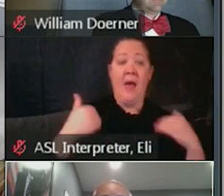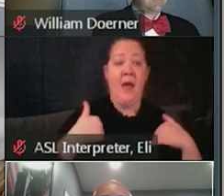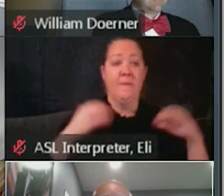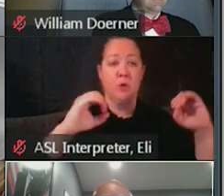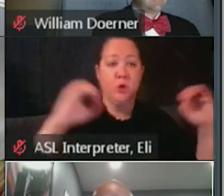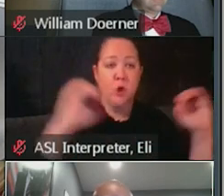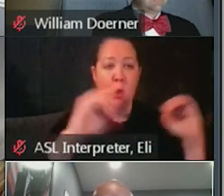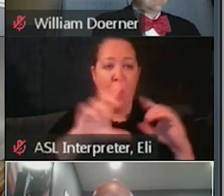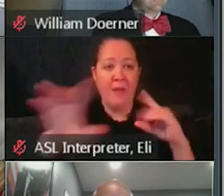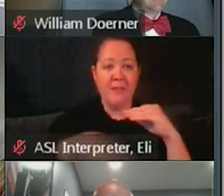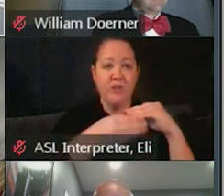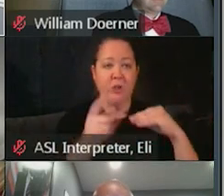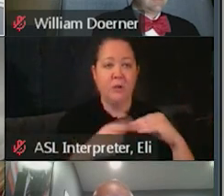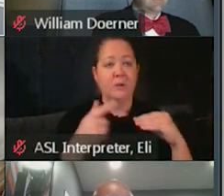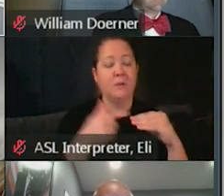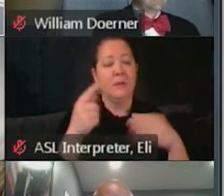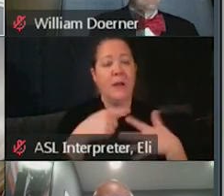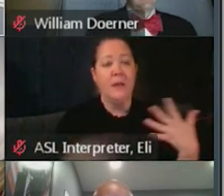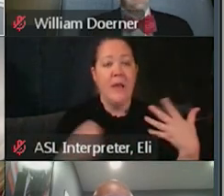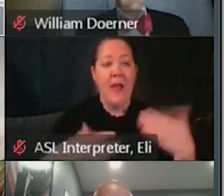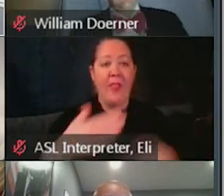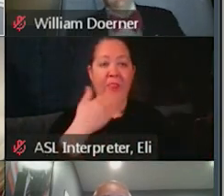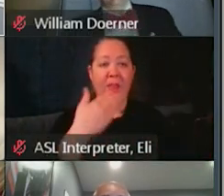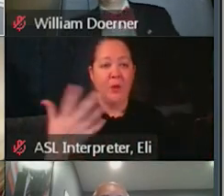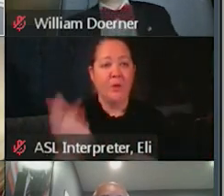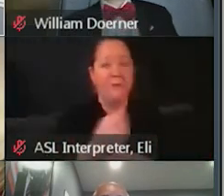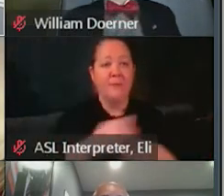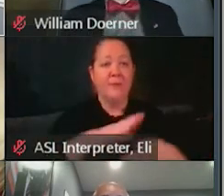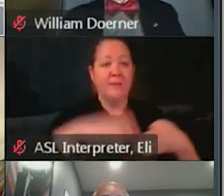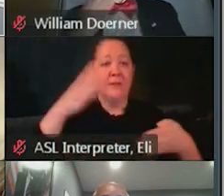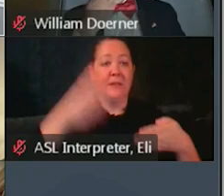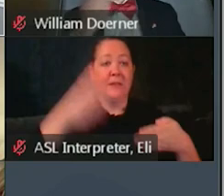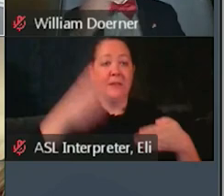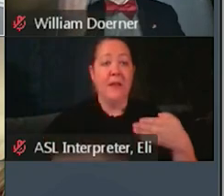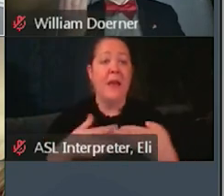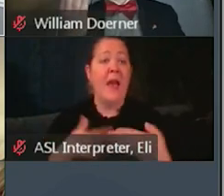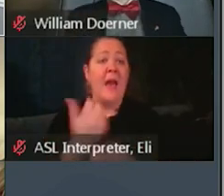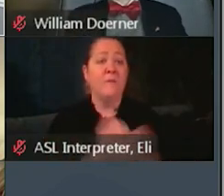Thank you. Planning board is adjourned. Everyone. Please stay safe and to the citizens.